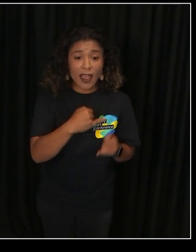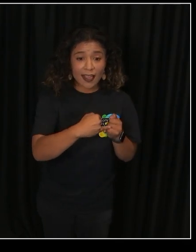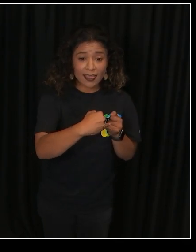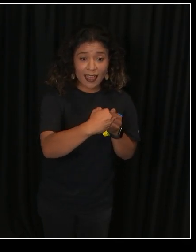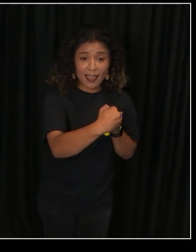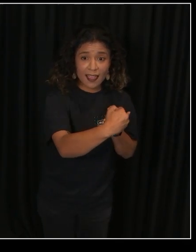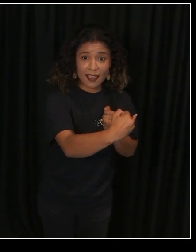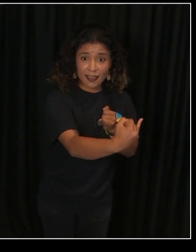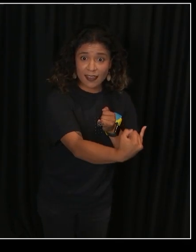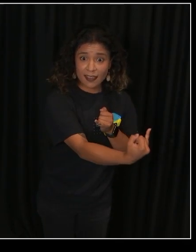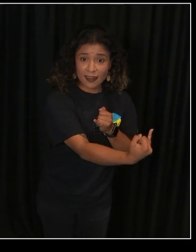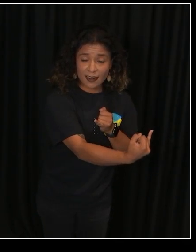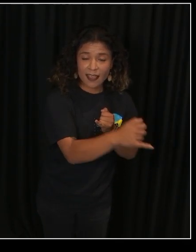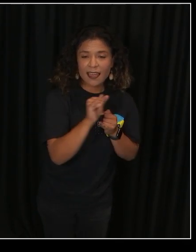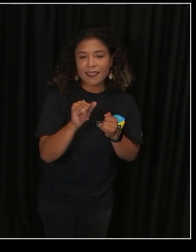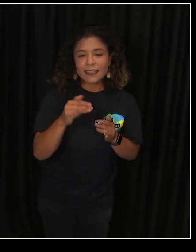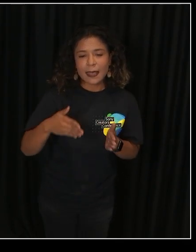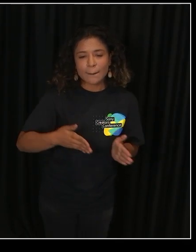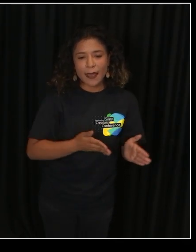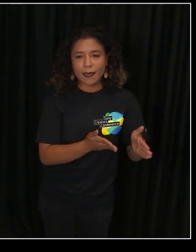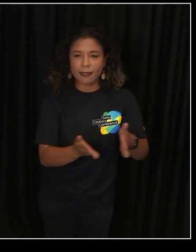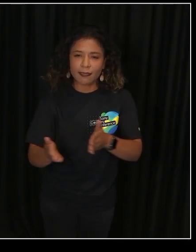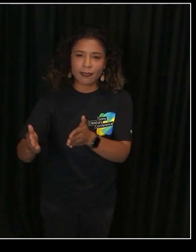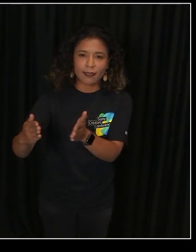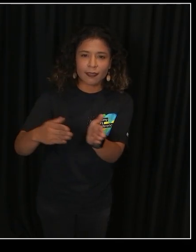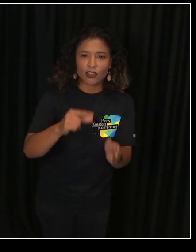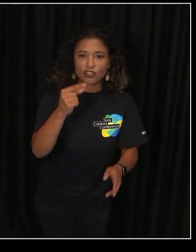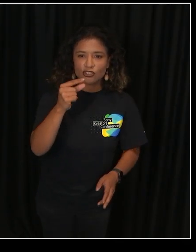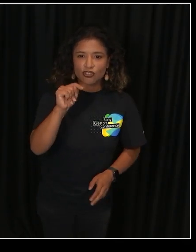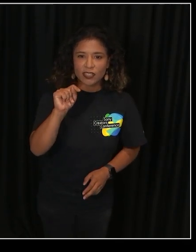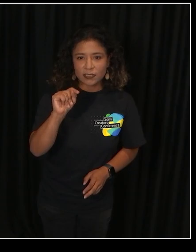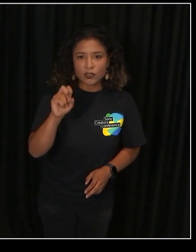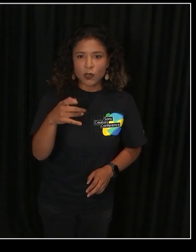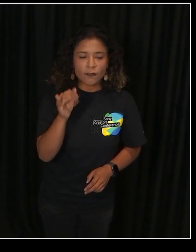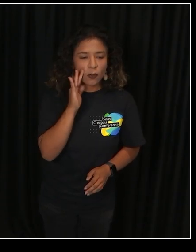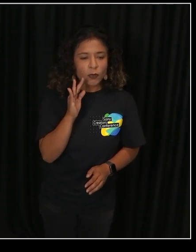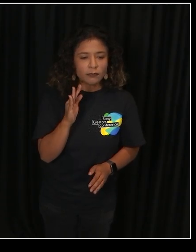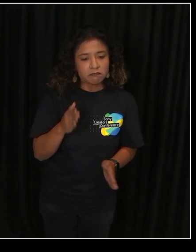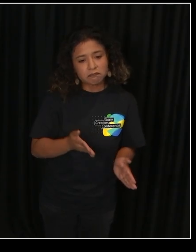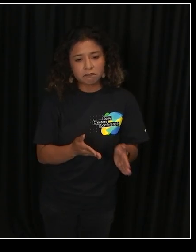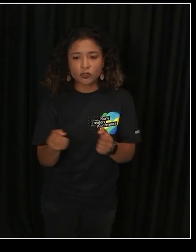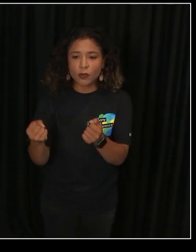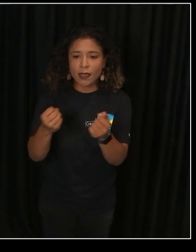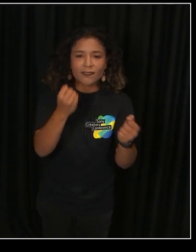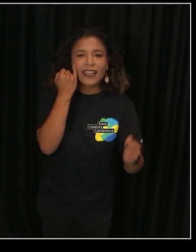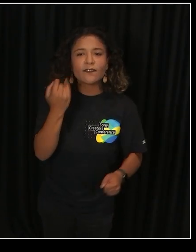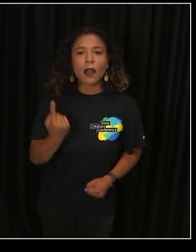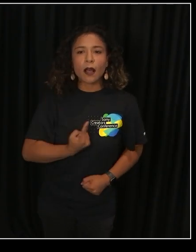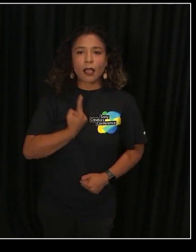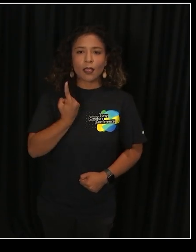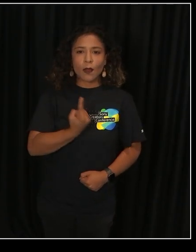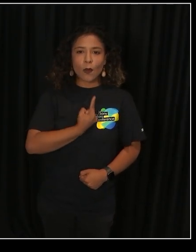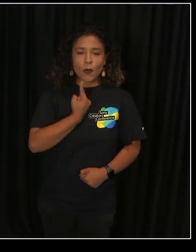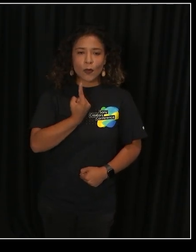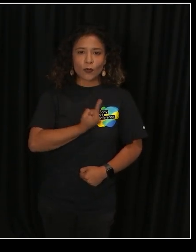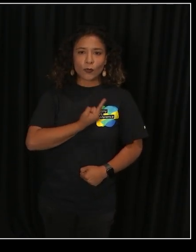is the path that GT Sophy would take if it was alone. So you'll see how different these trajectories are